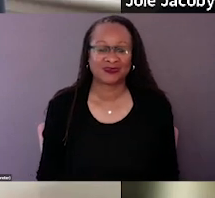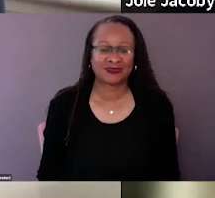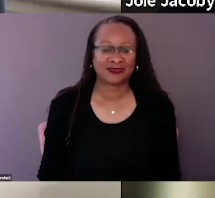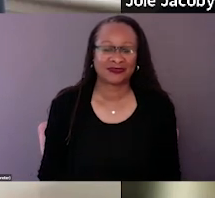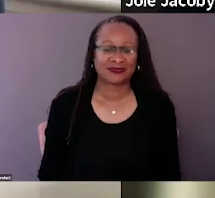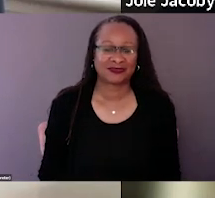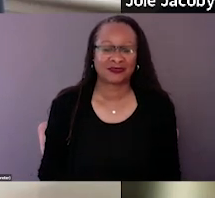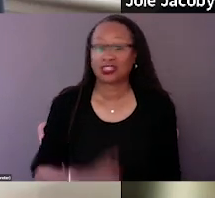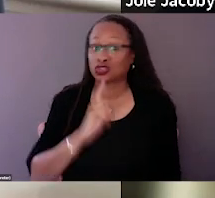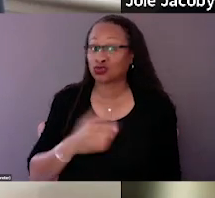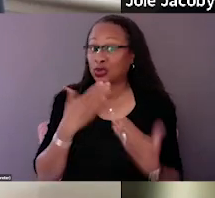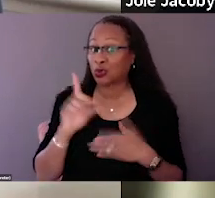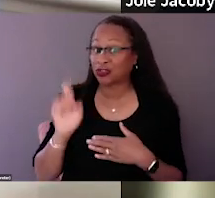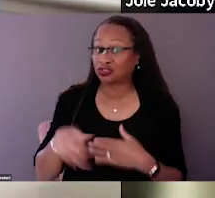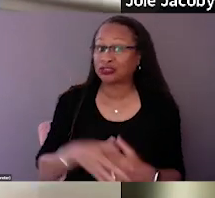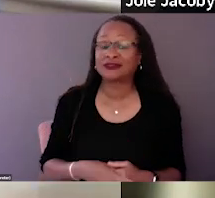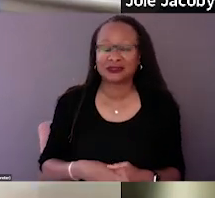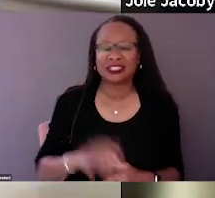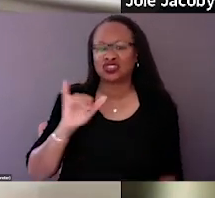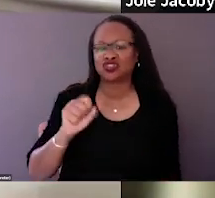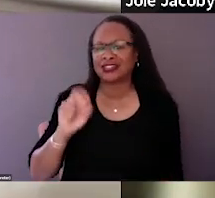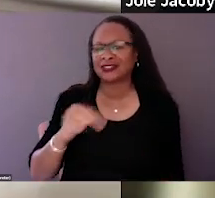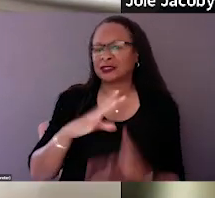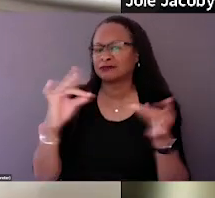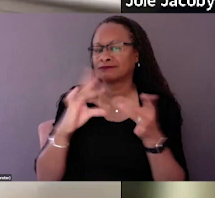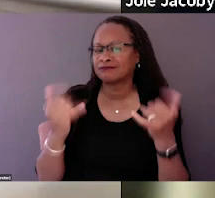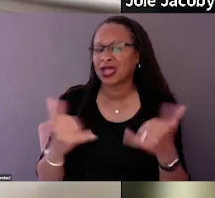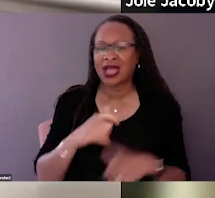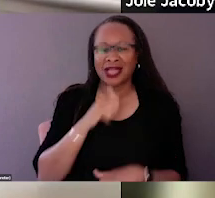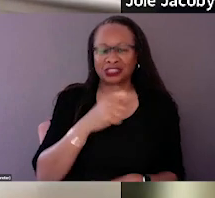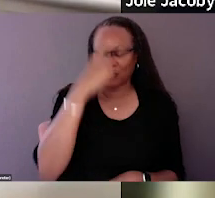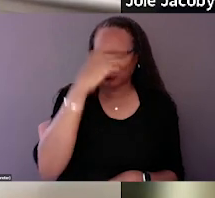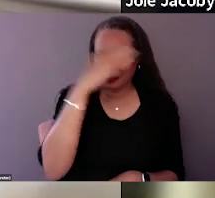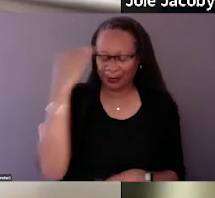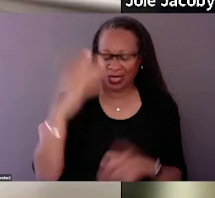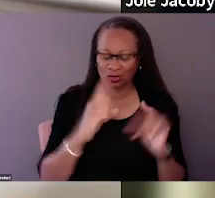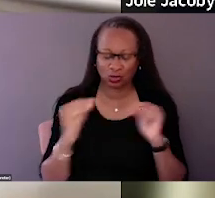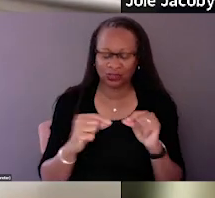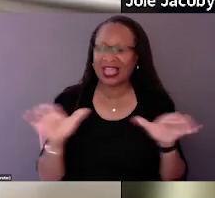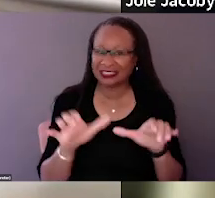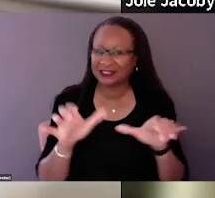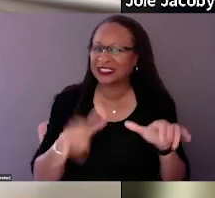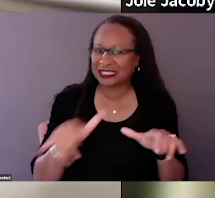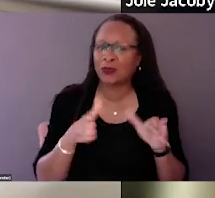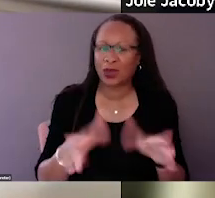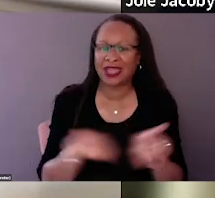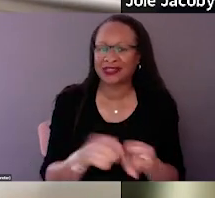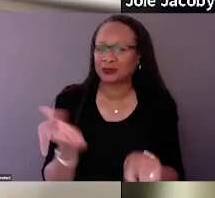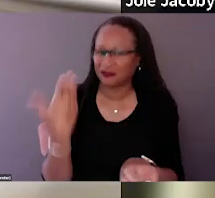I just don't think Black Twitter is activated in the same way that it once was, but I don't know that it necessarily needs to be.